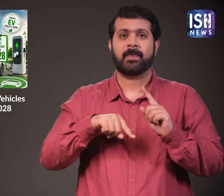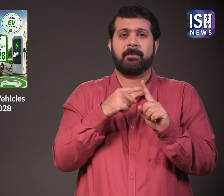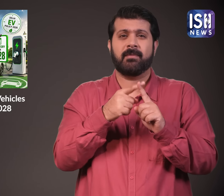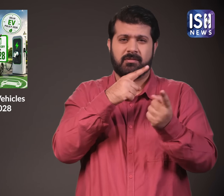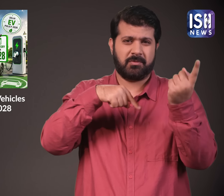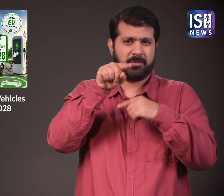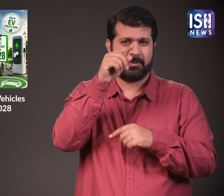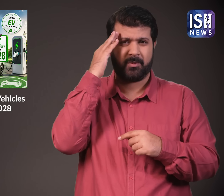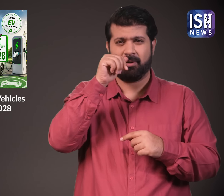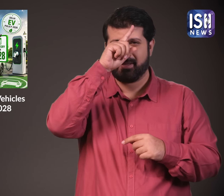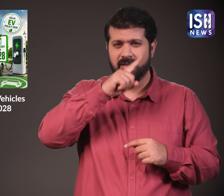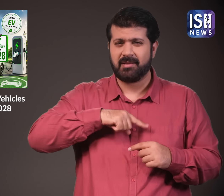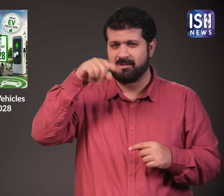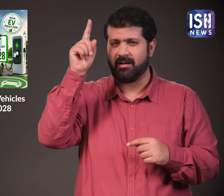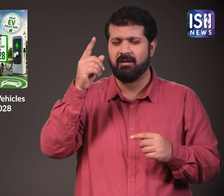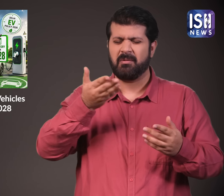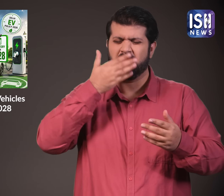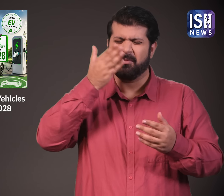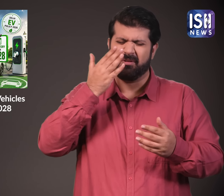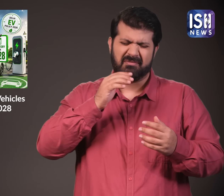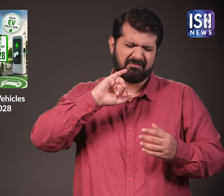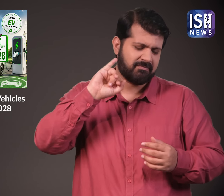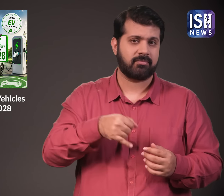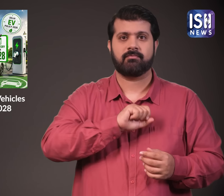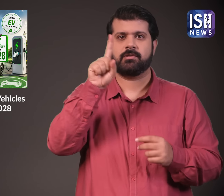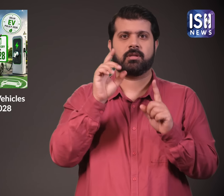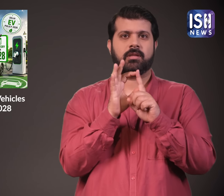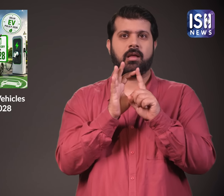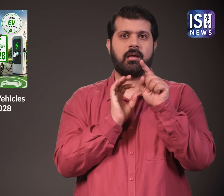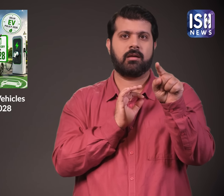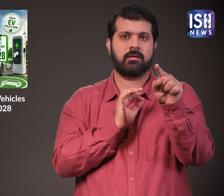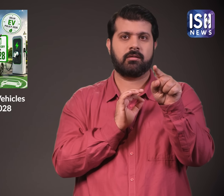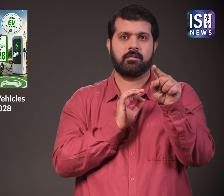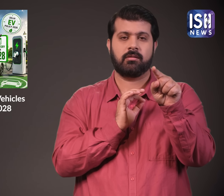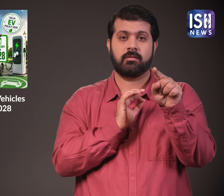Delhi has the highest air pollution levels in India.